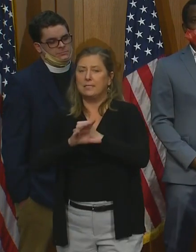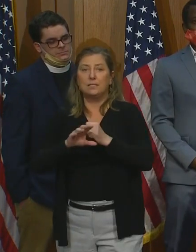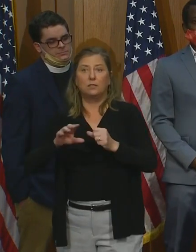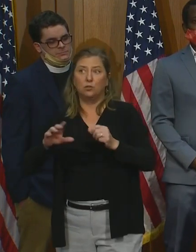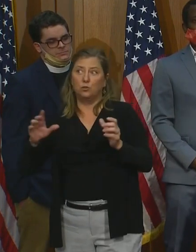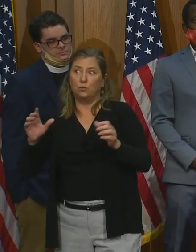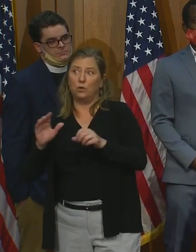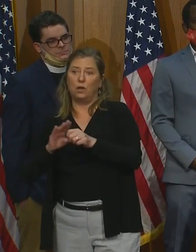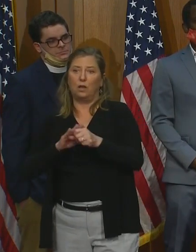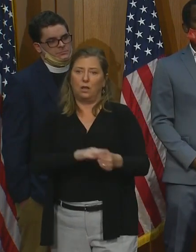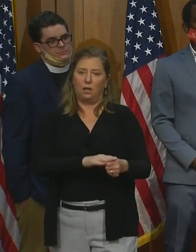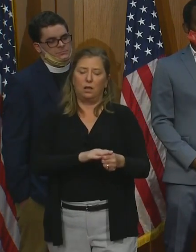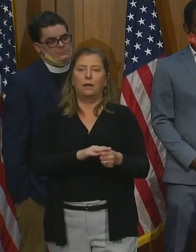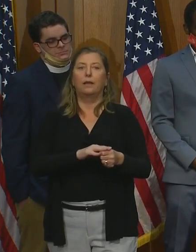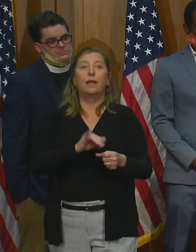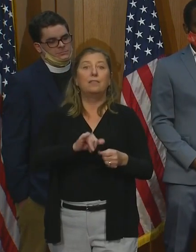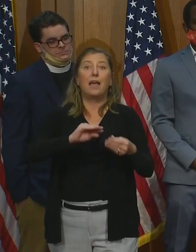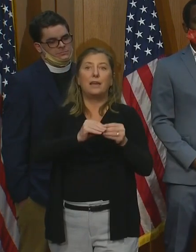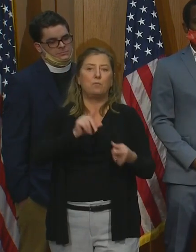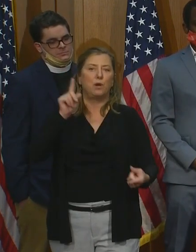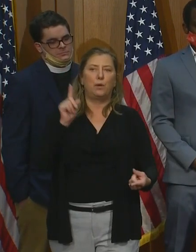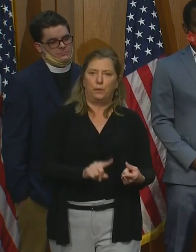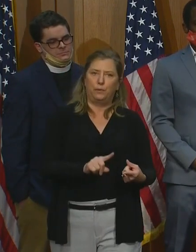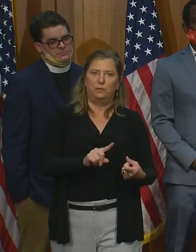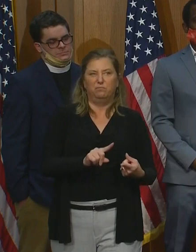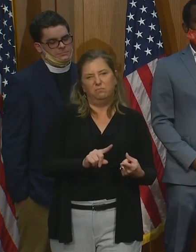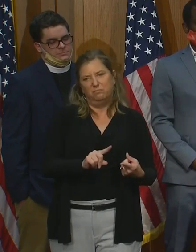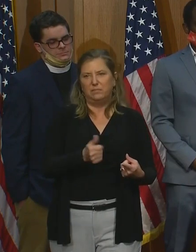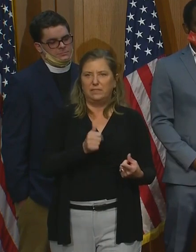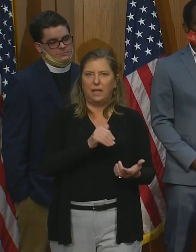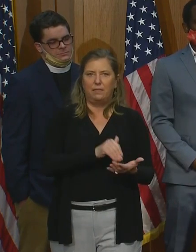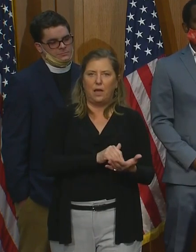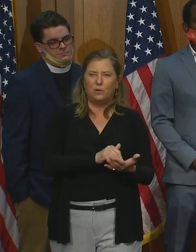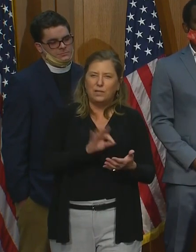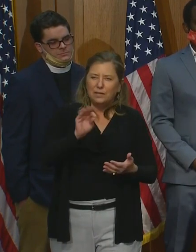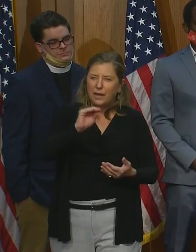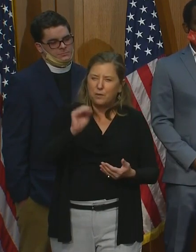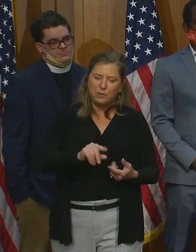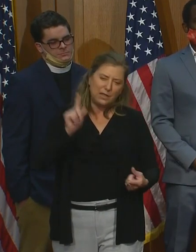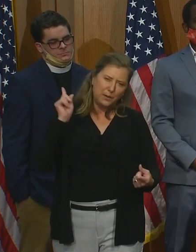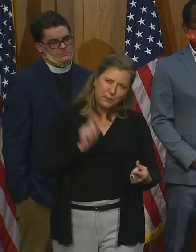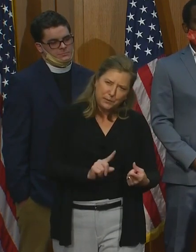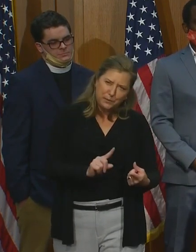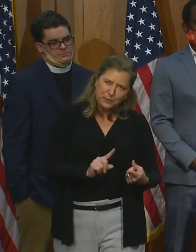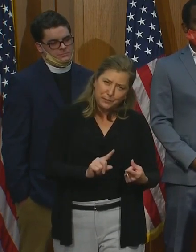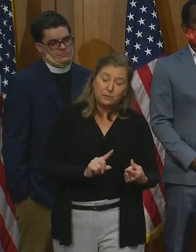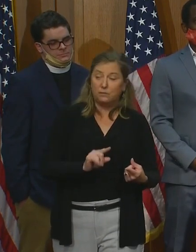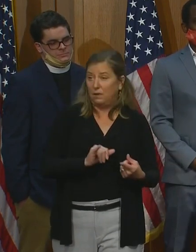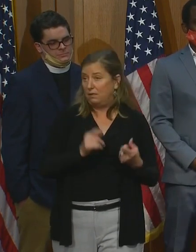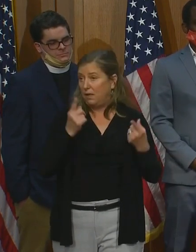CAMPAIGN TOOK OFF THAT NUMBER